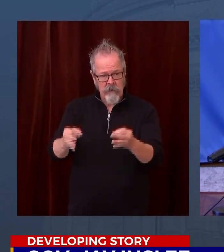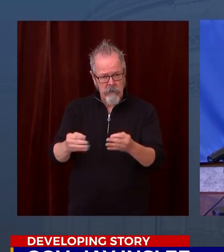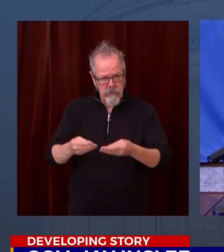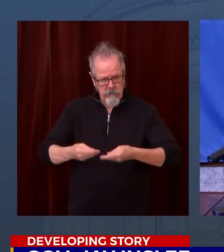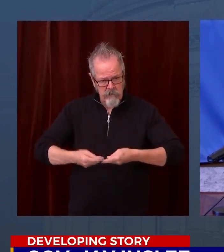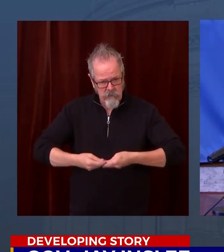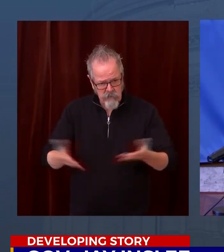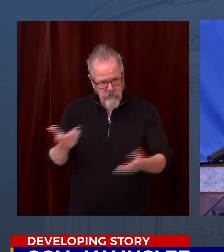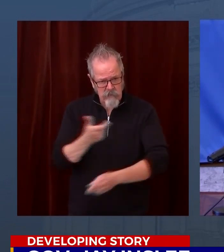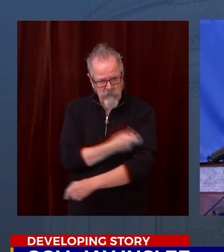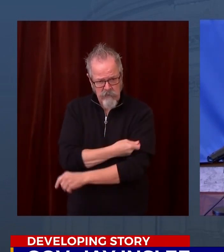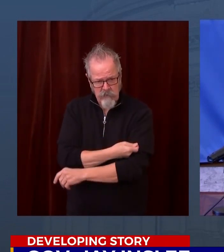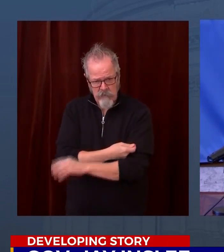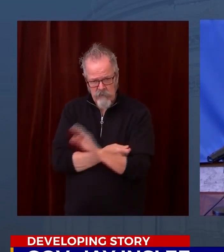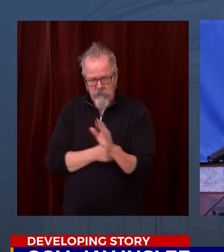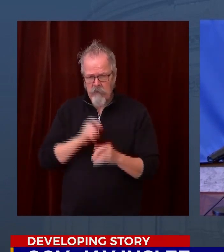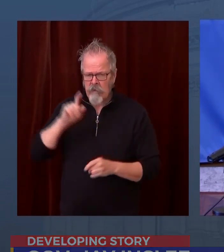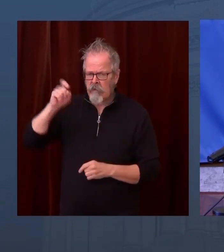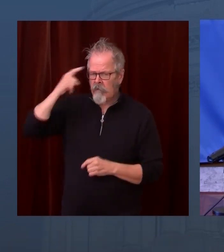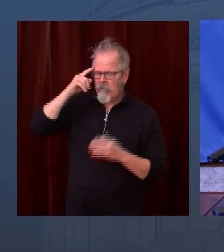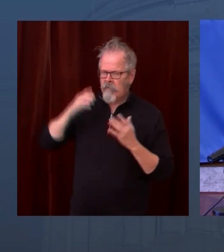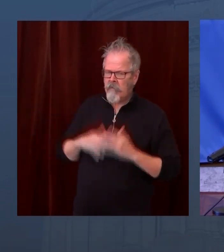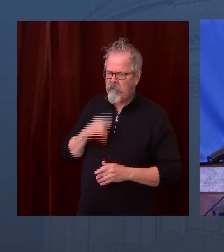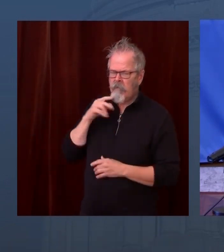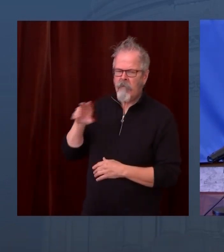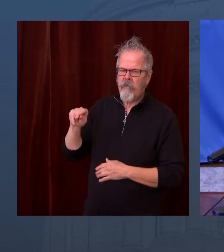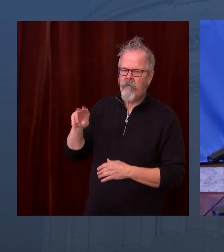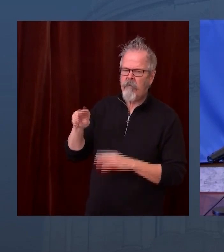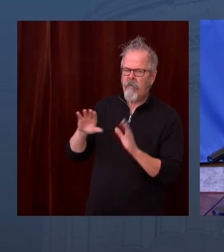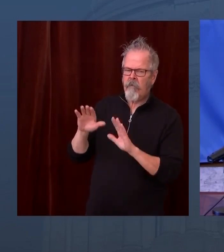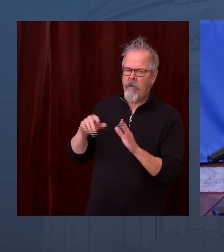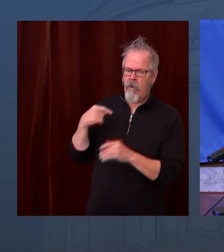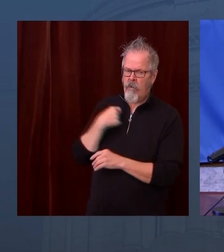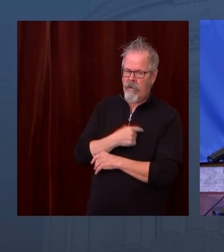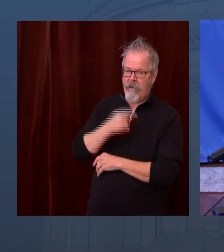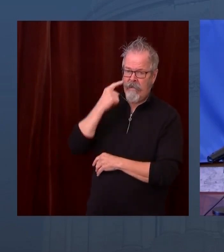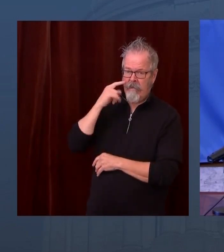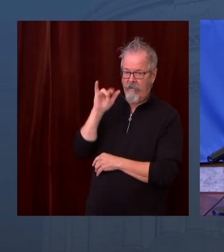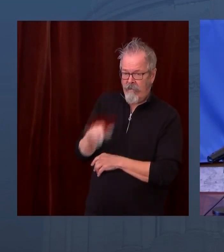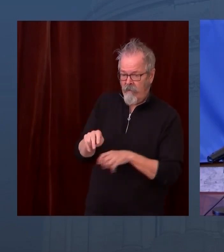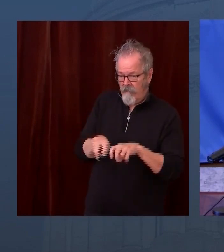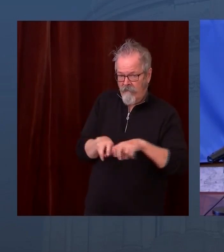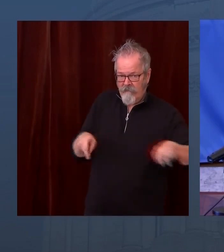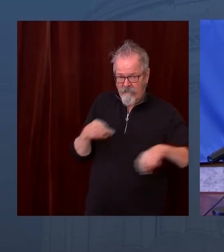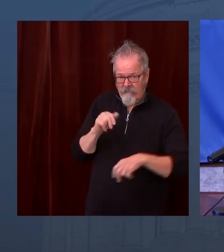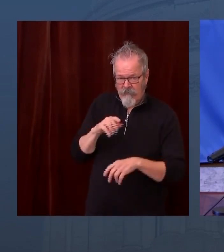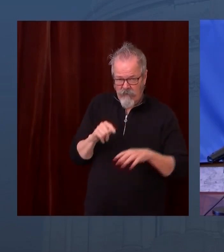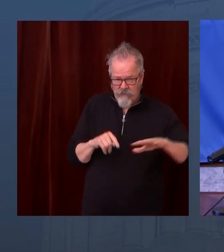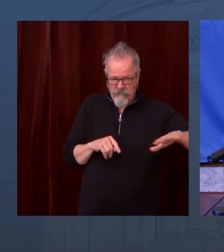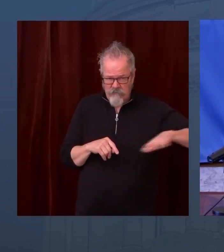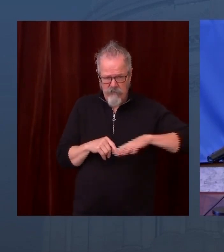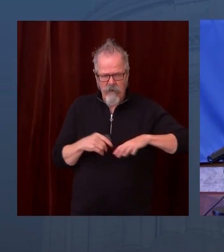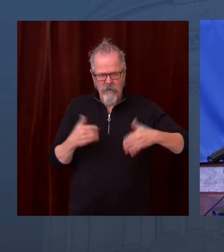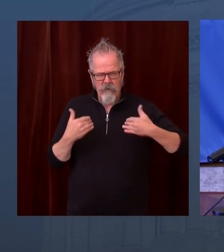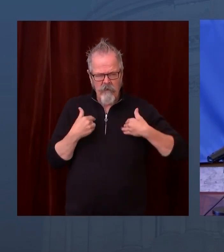WE ANTICIPATE THAT THEIR WORK COULD BE DONE IN DAYS AFTER THE IT COMES UP WITH A CONCLUSION AND THE REASON IS.